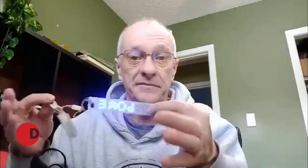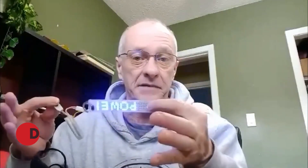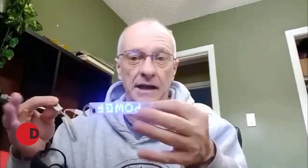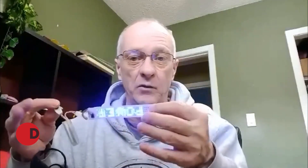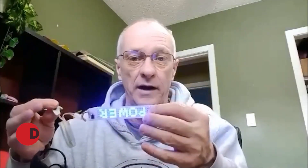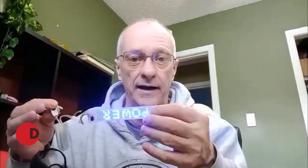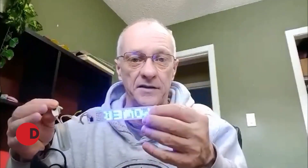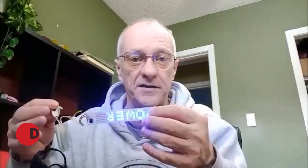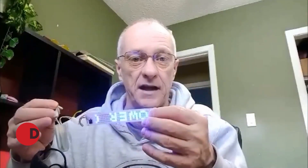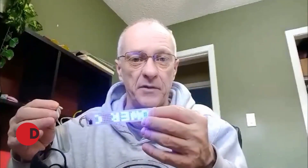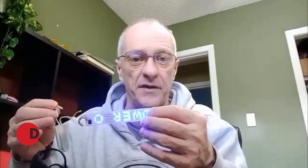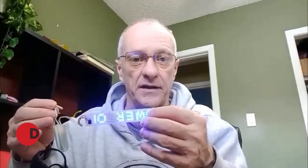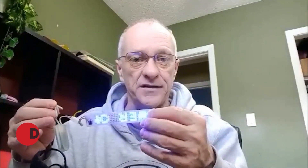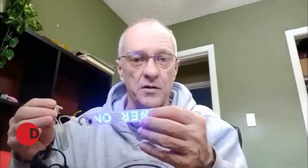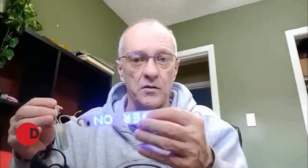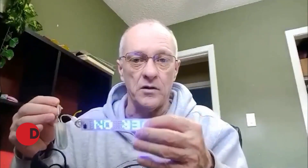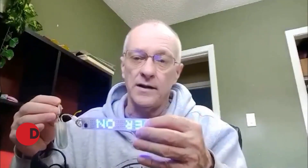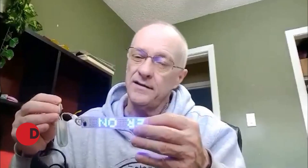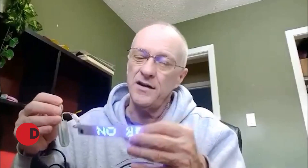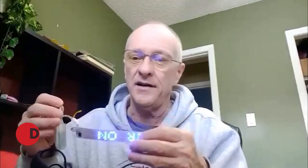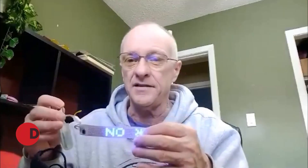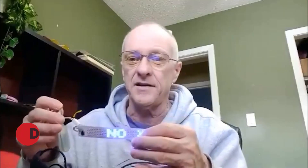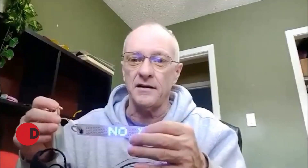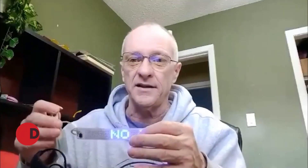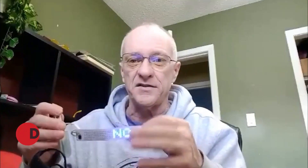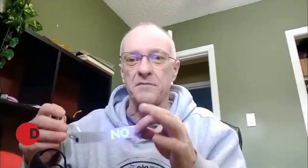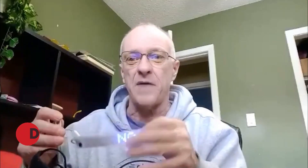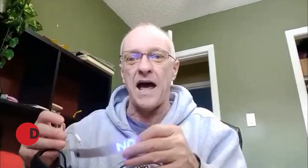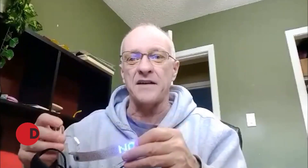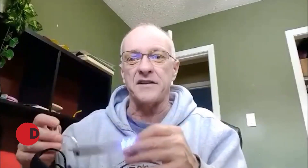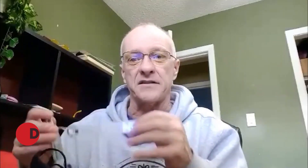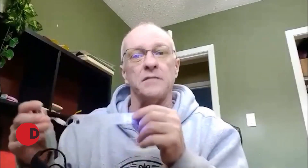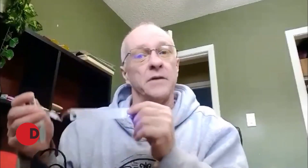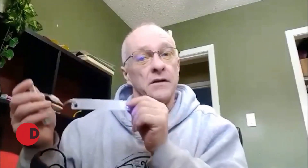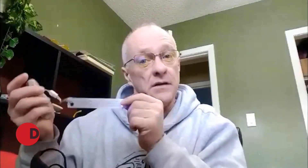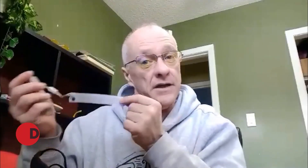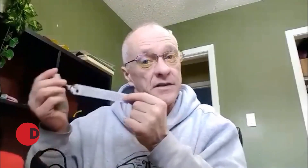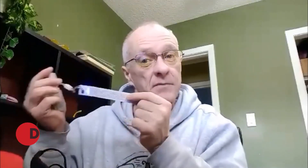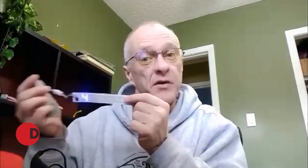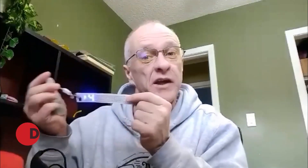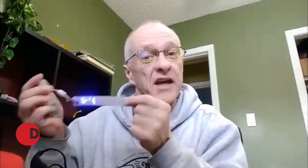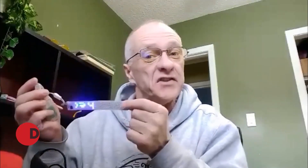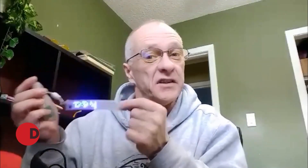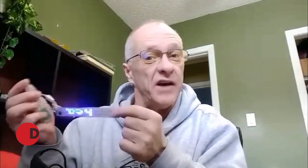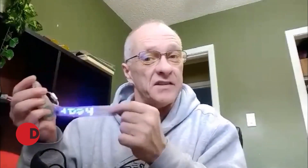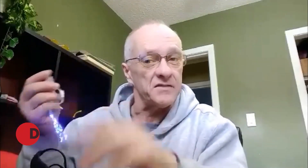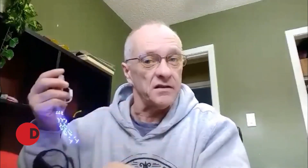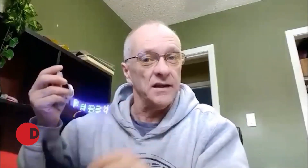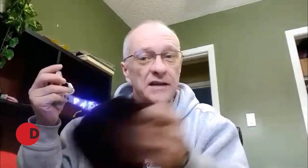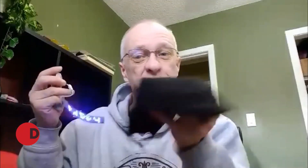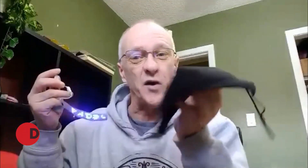anywhere else type of thing, so it’s not necessarily just a mask, it’s a communication device installed in